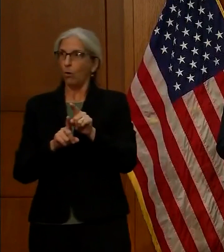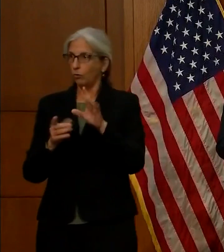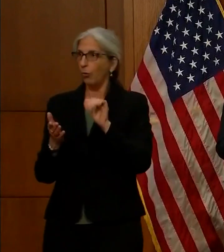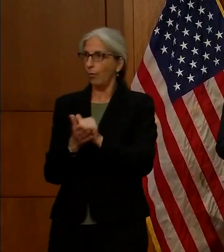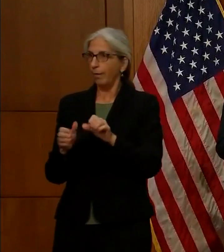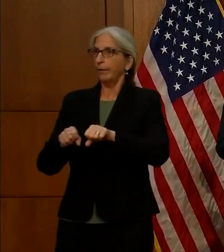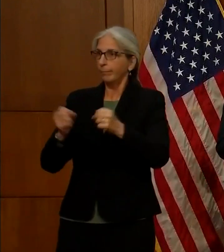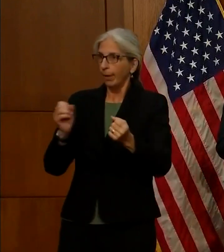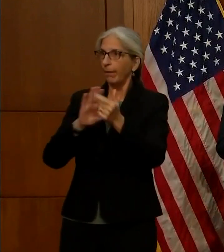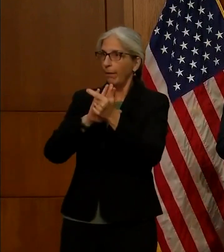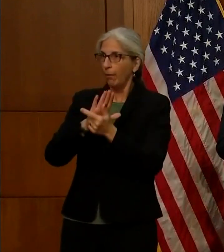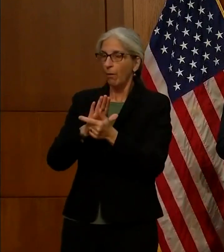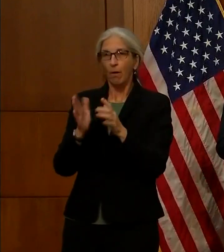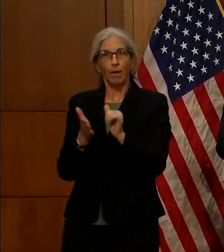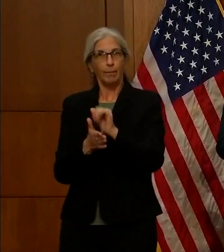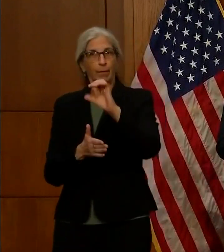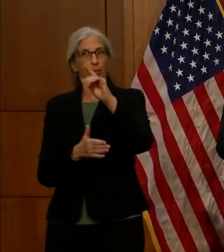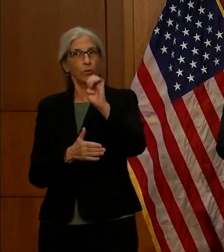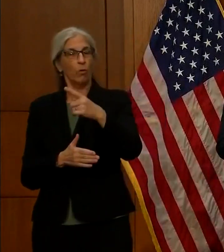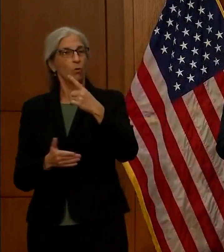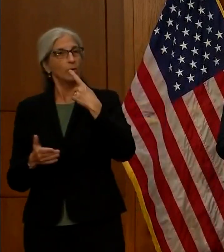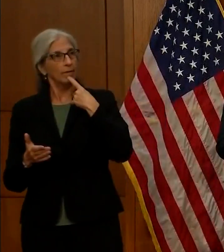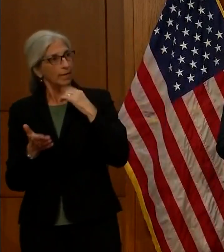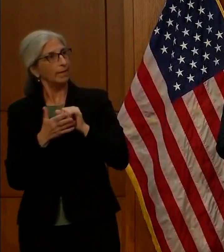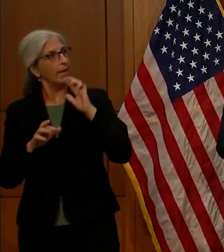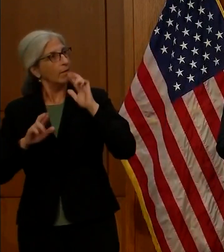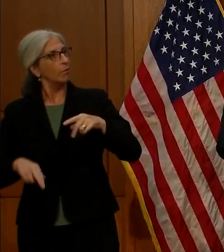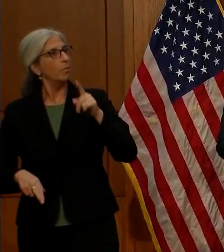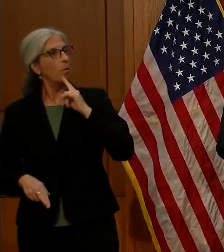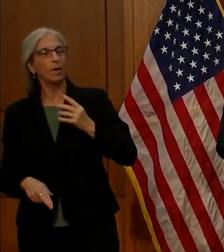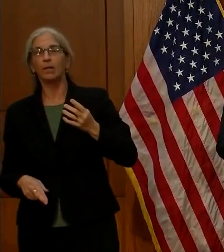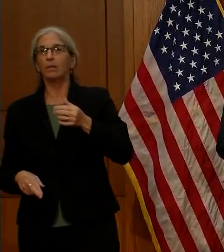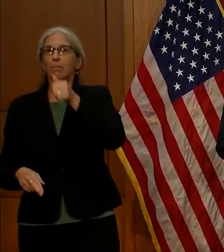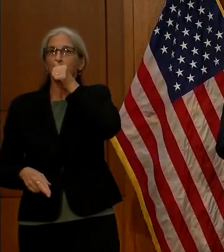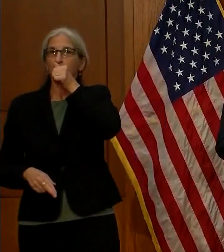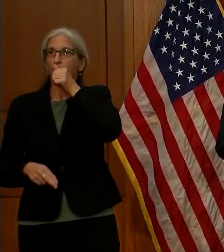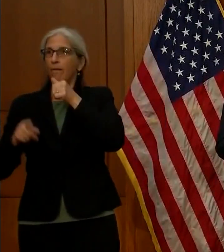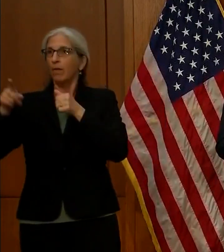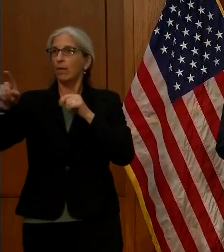ME THAT IS NOT MY REPORT TO RELEASE. YEAH I MEAN IT IT'S